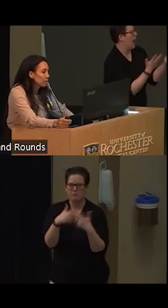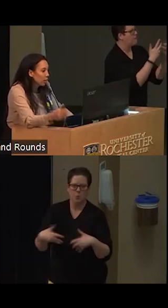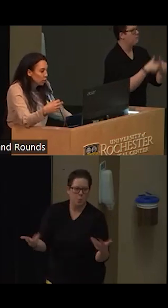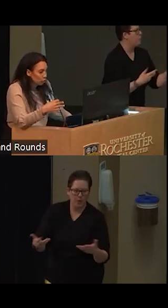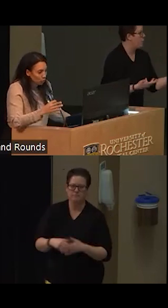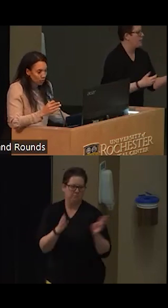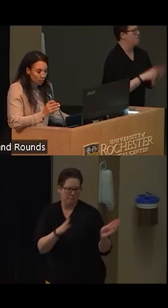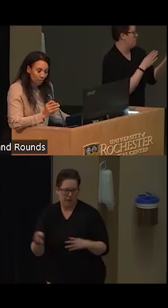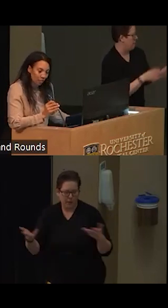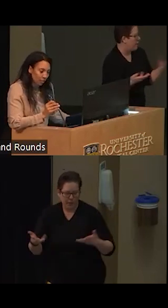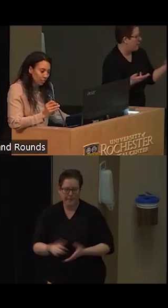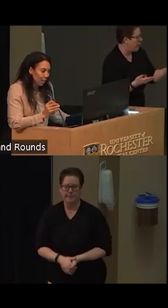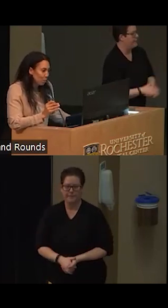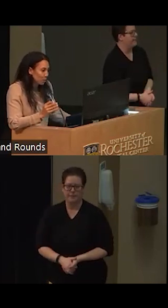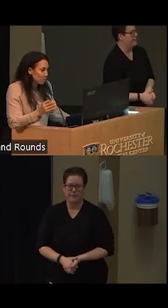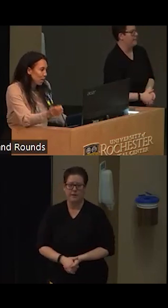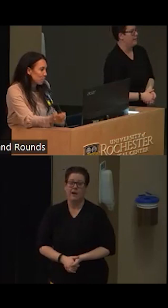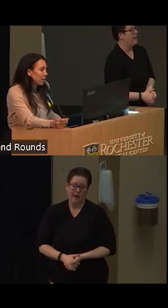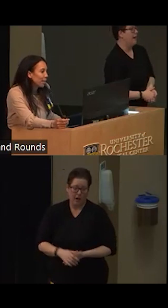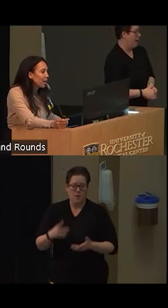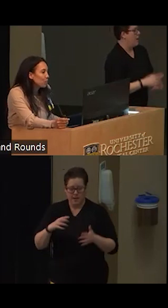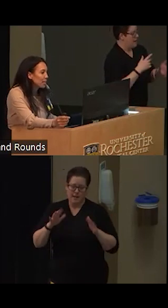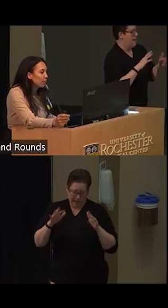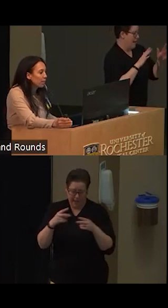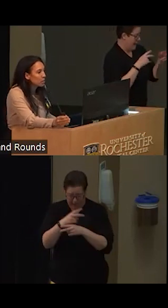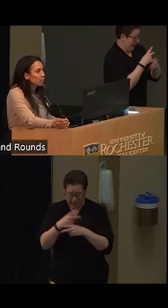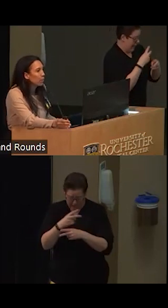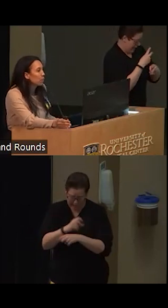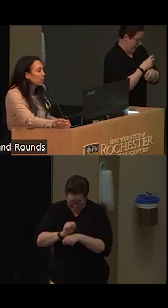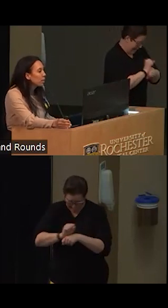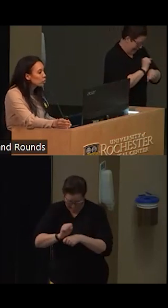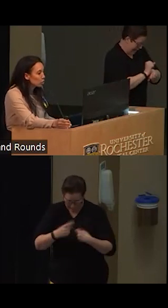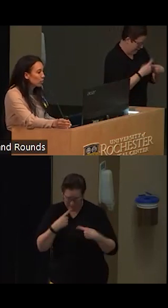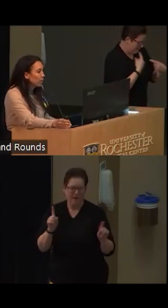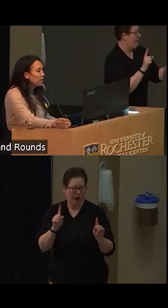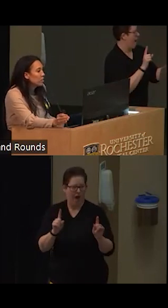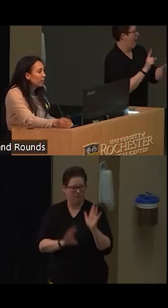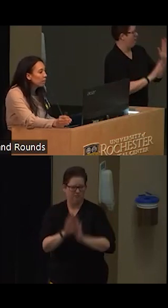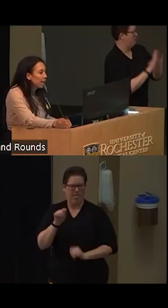plan so this came over some time but in the end we said okay this is what we want we need to develop